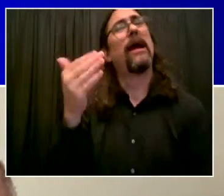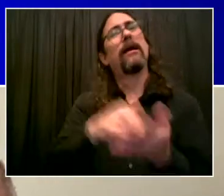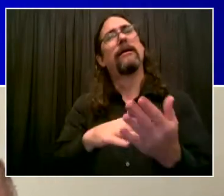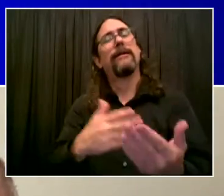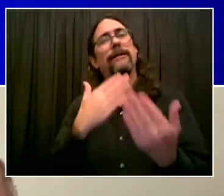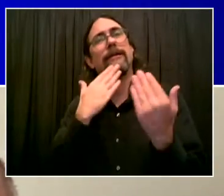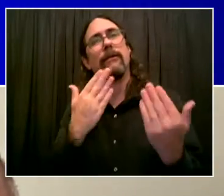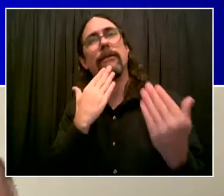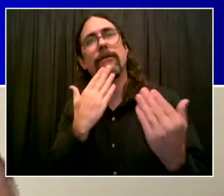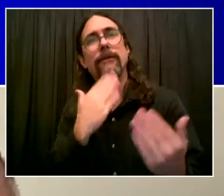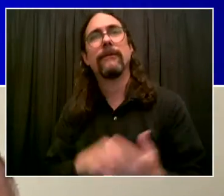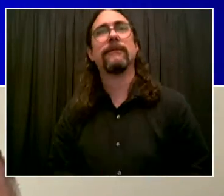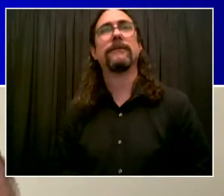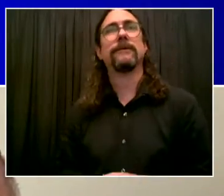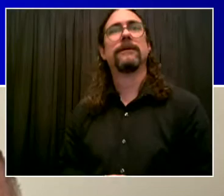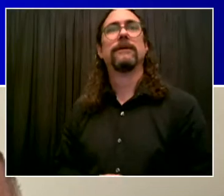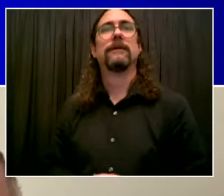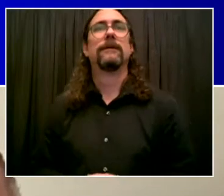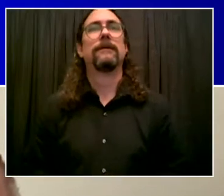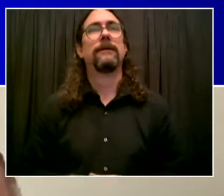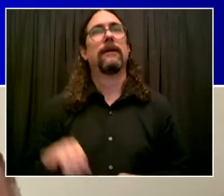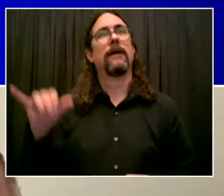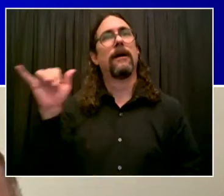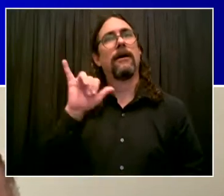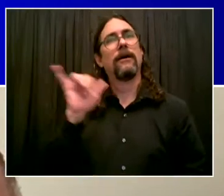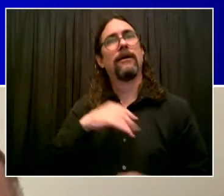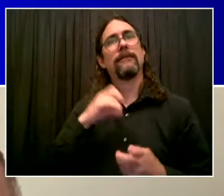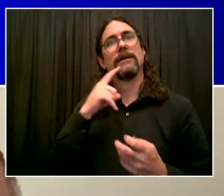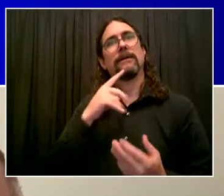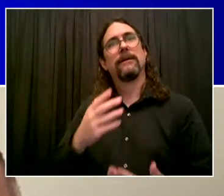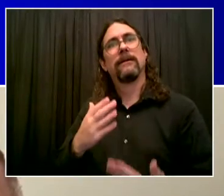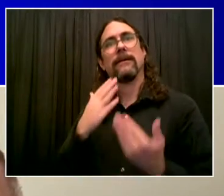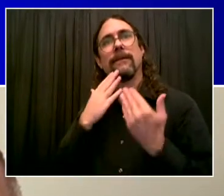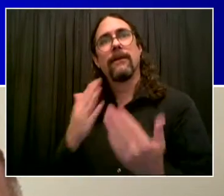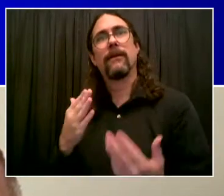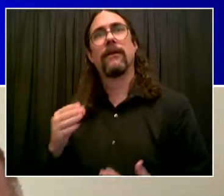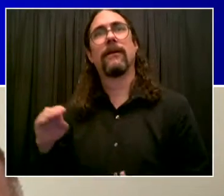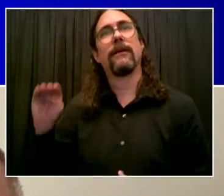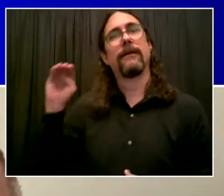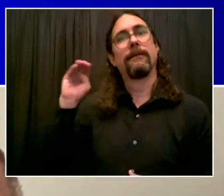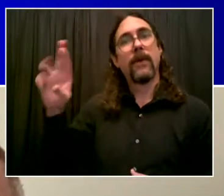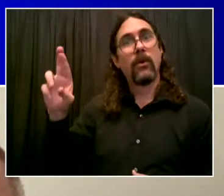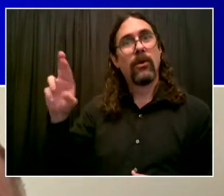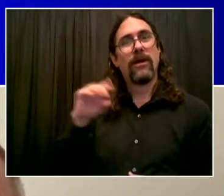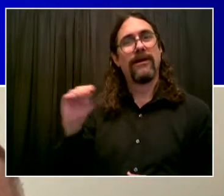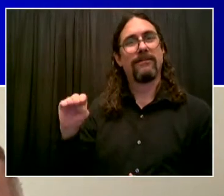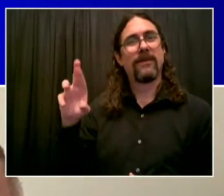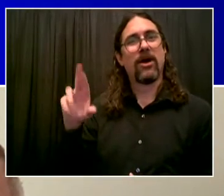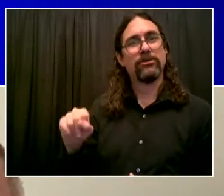YOU AND YOUR ORGANIZATION AND CITI FIELD. AND